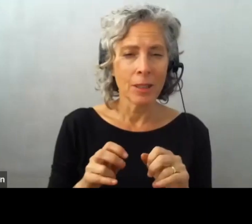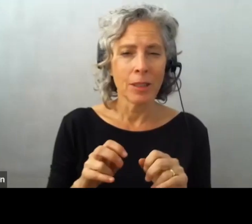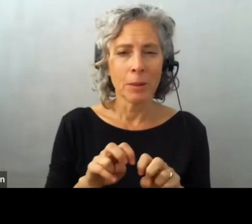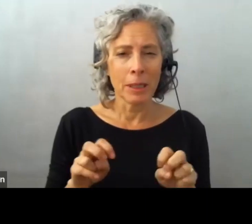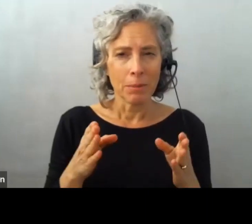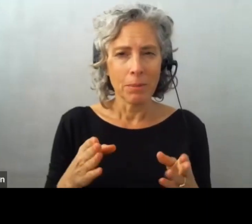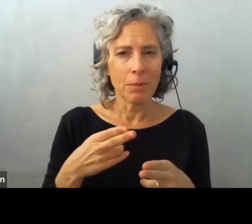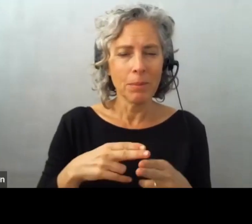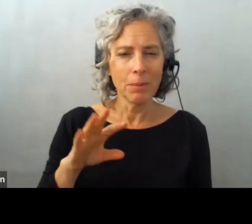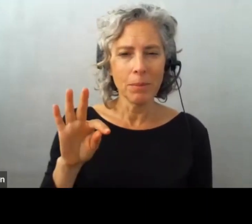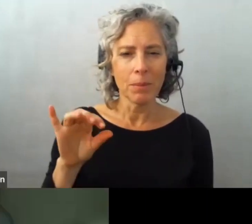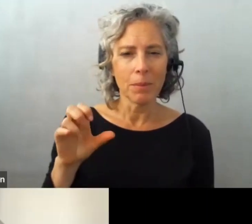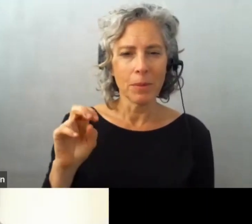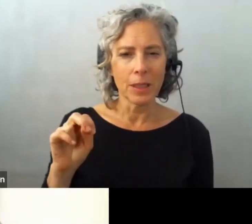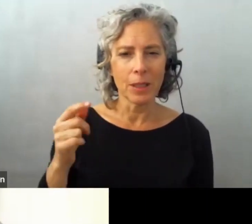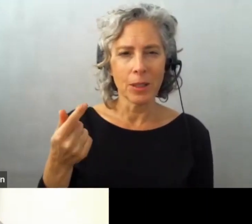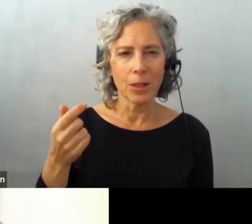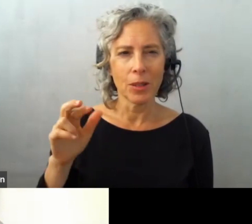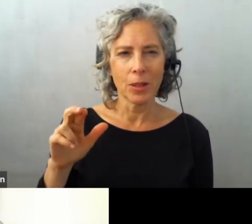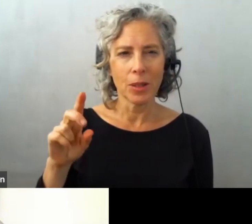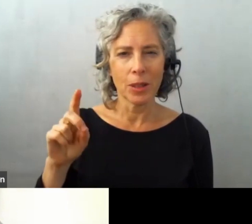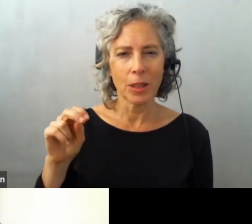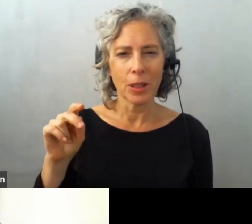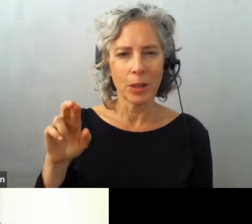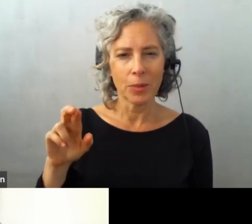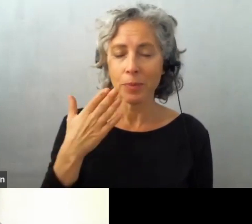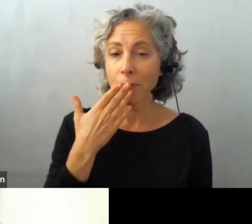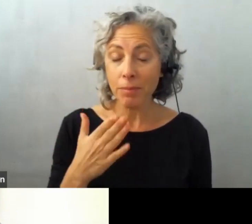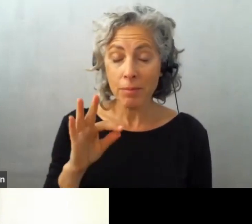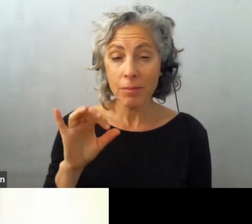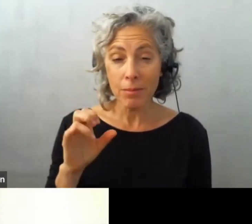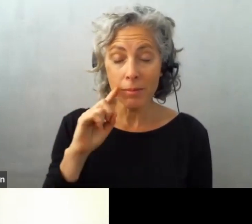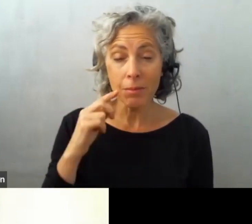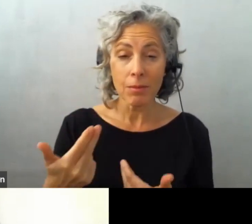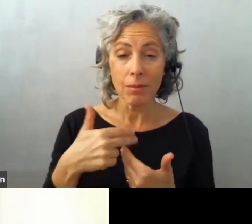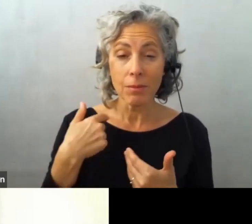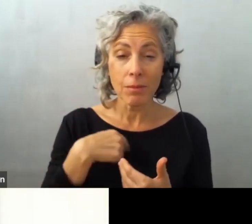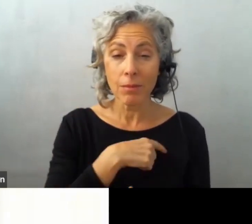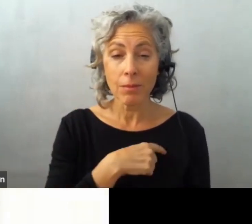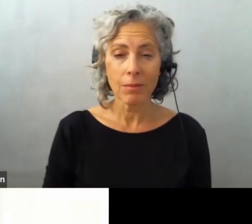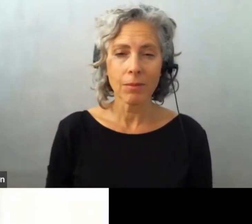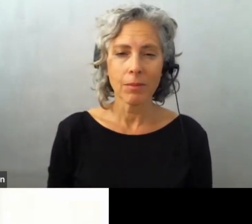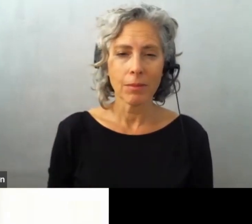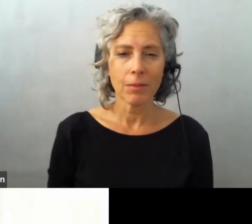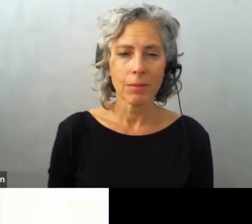Gardner. And thank you for joining us. Thank you. With